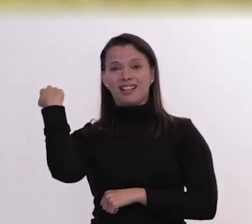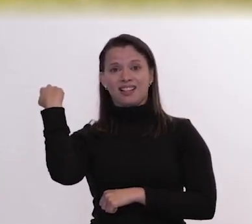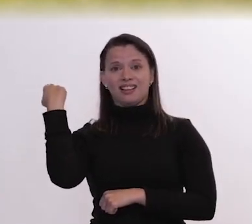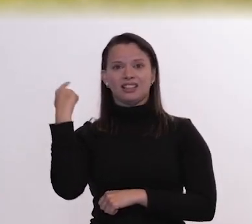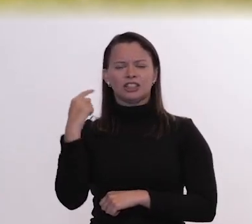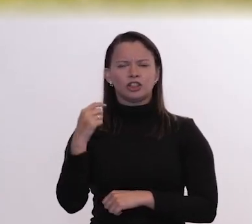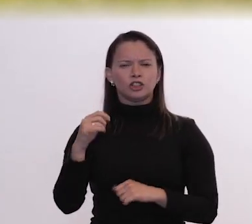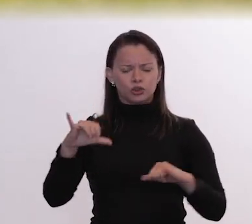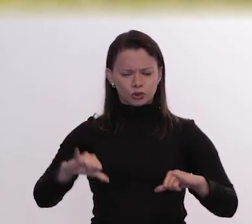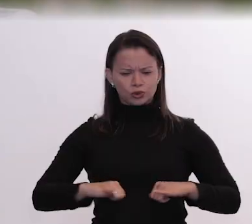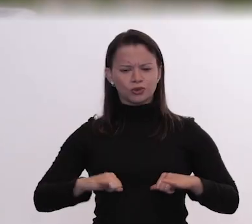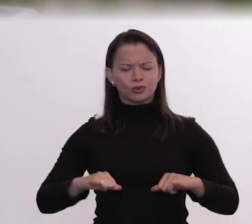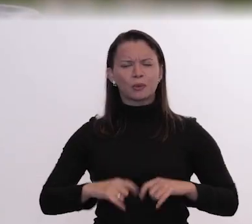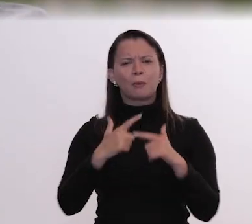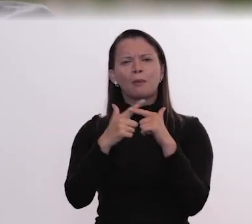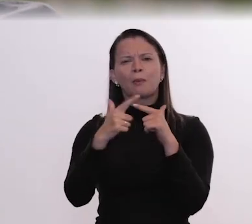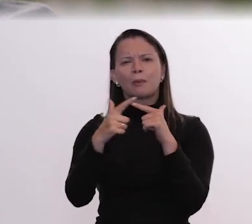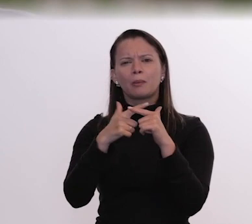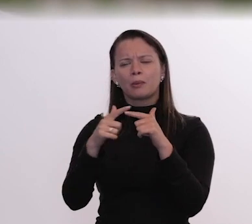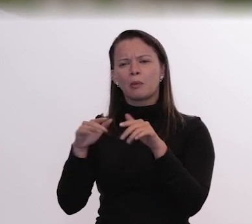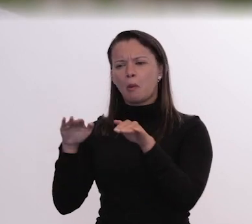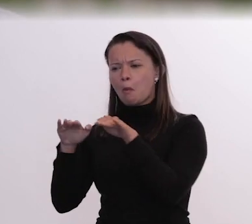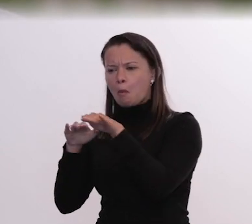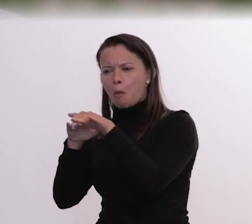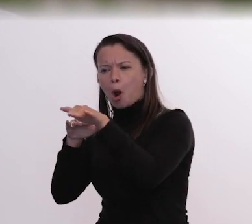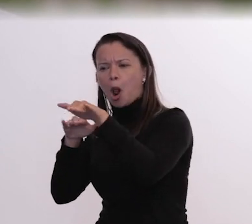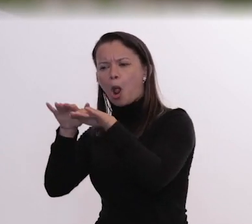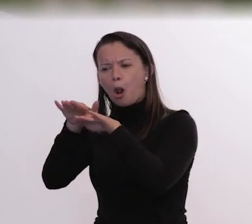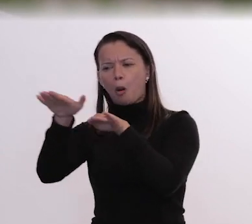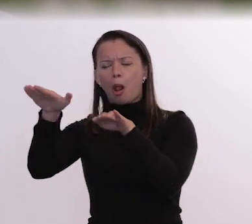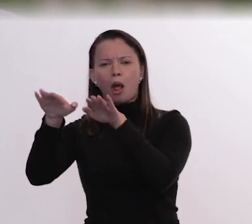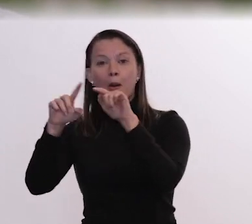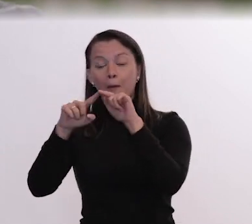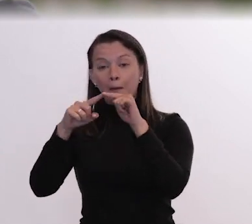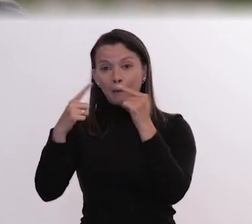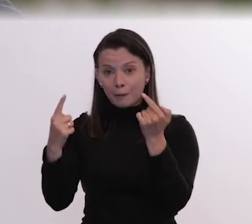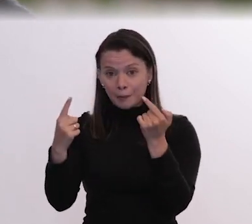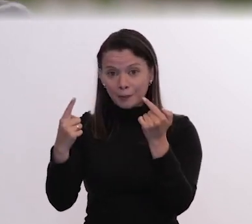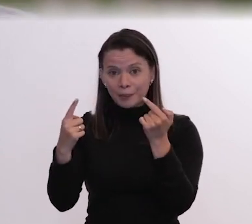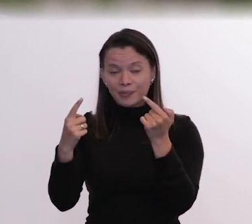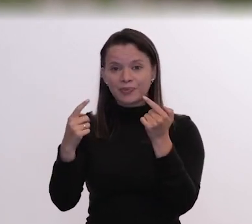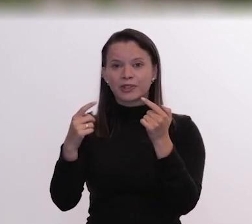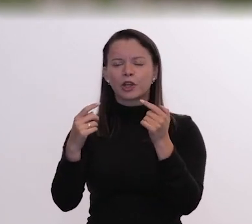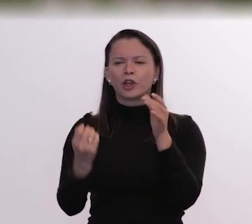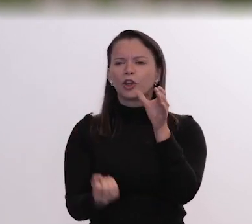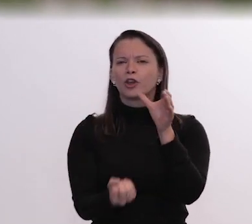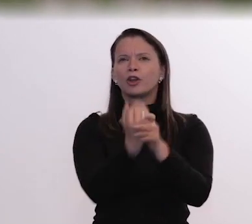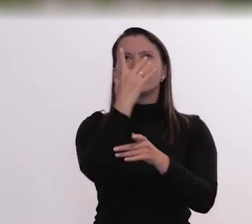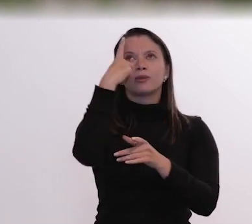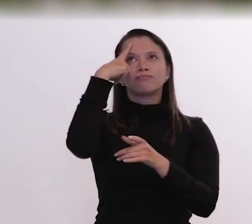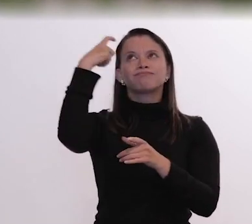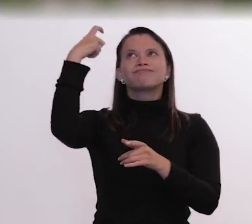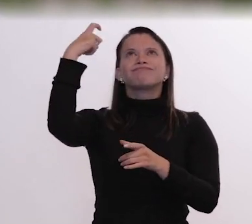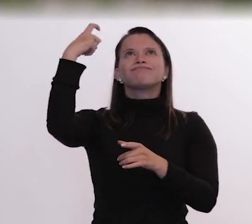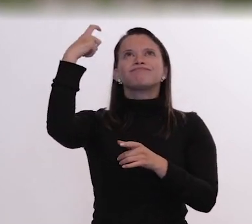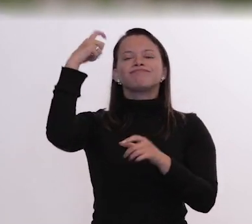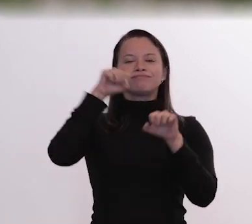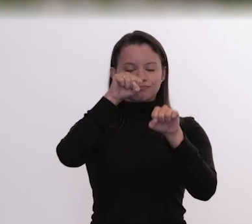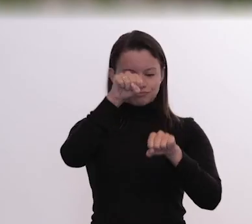When they put bikes and traffic restriction on those streets, people protested. The mayor